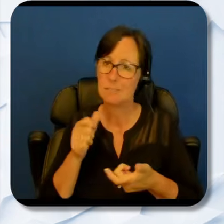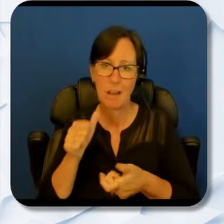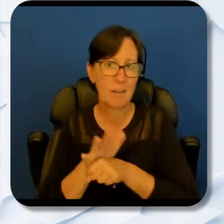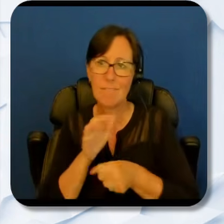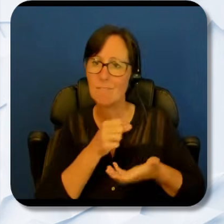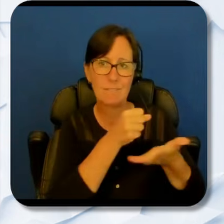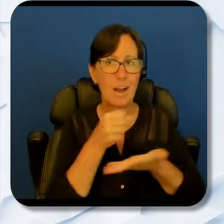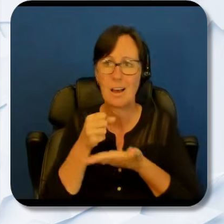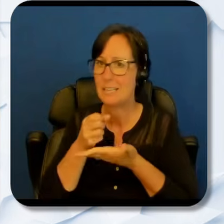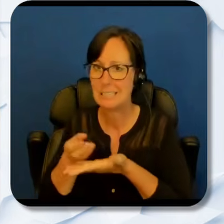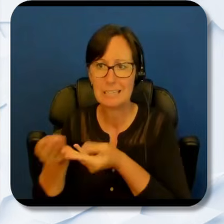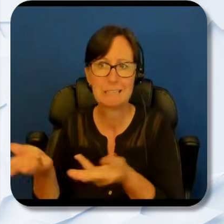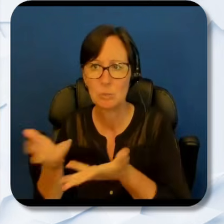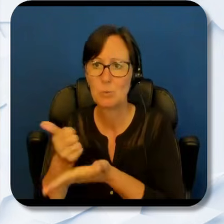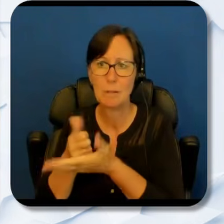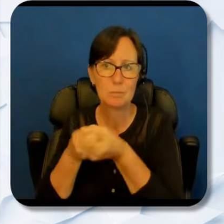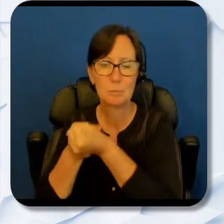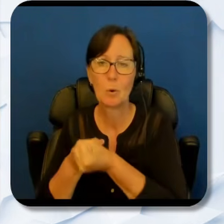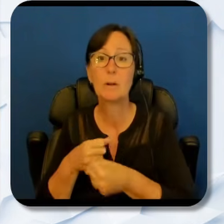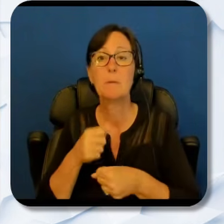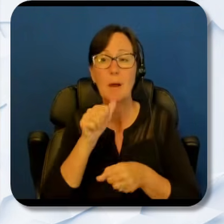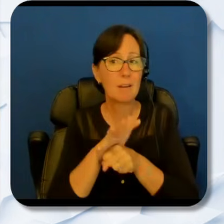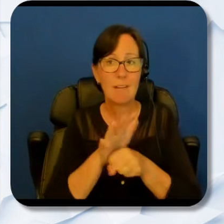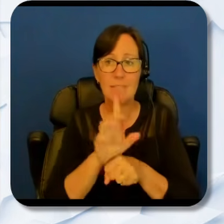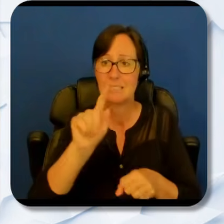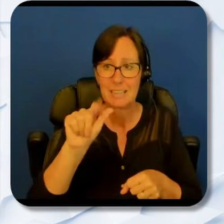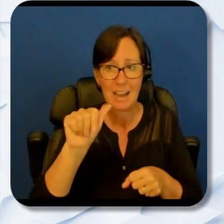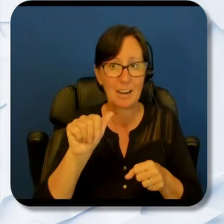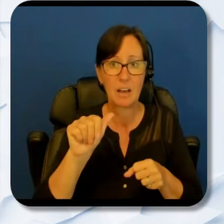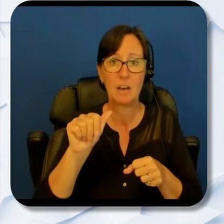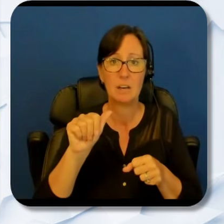There are no current accurate sources of data on the depth of homelessness